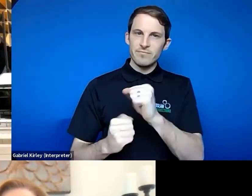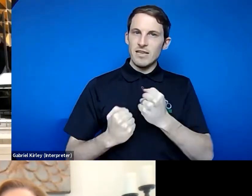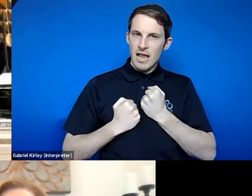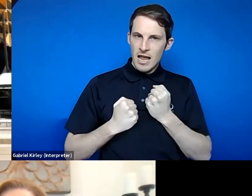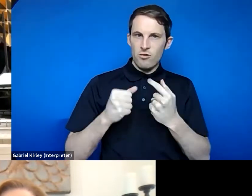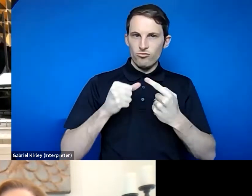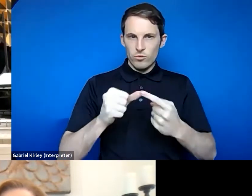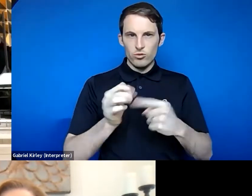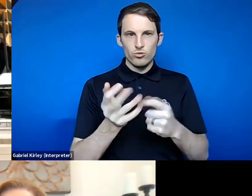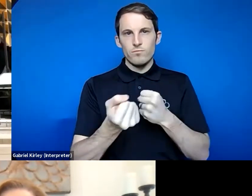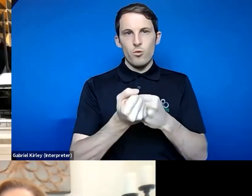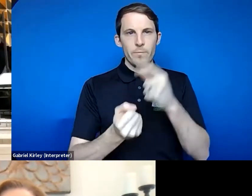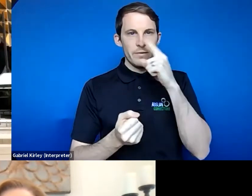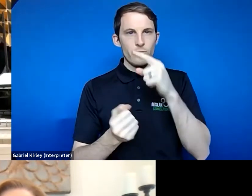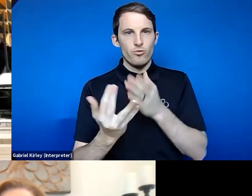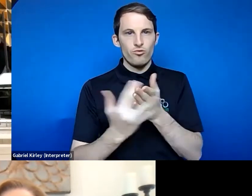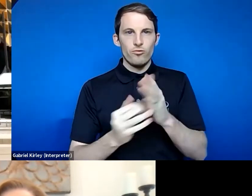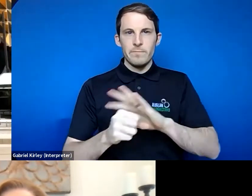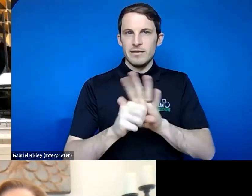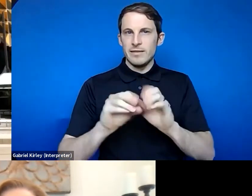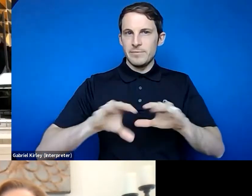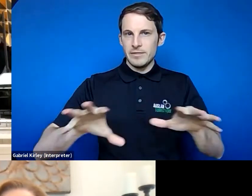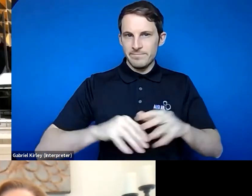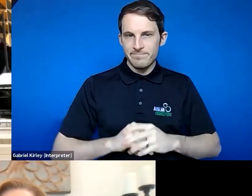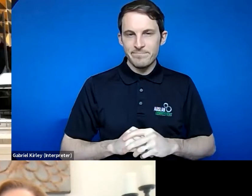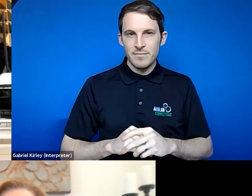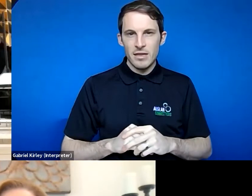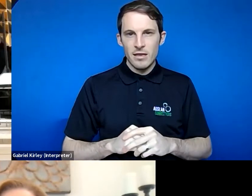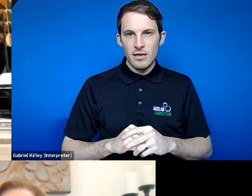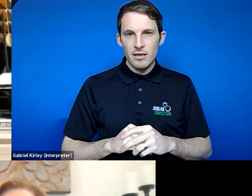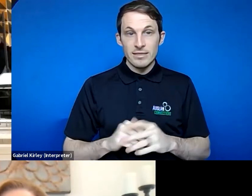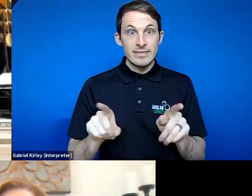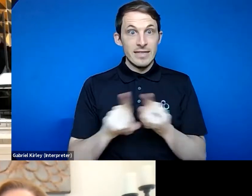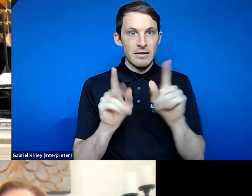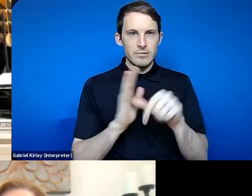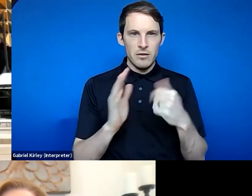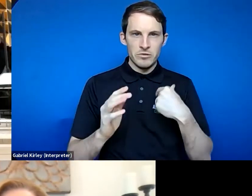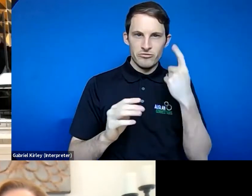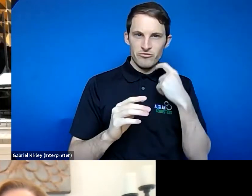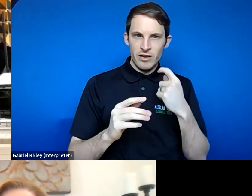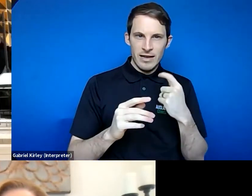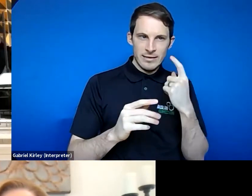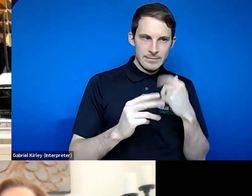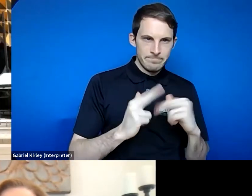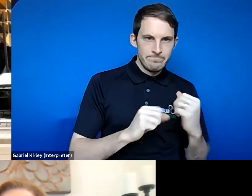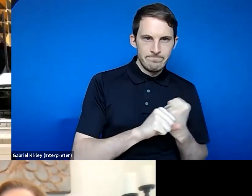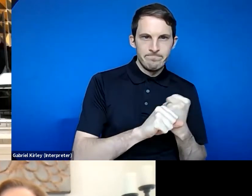people through the pandemic while we simultaneously pursue a better and more inclusive future.